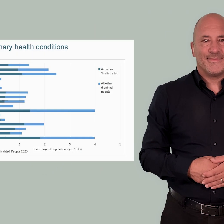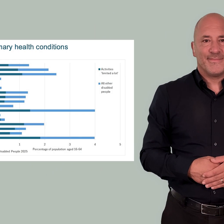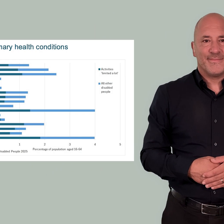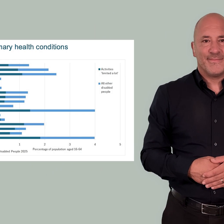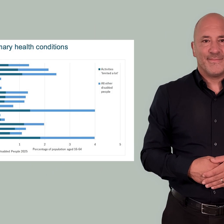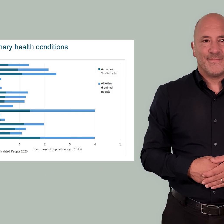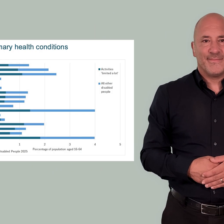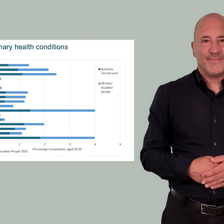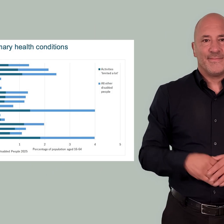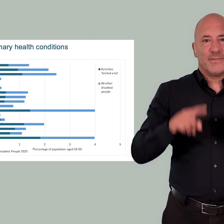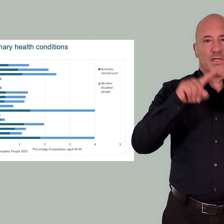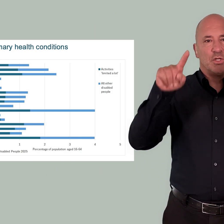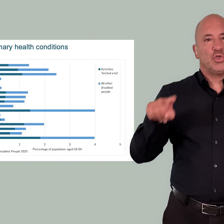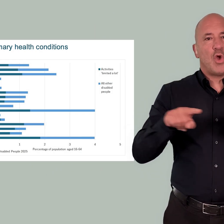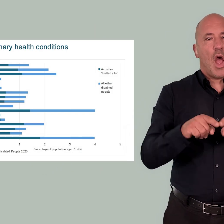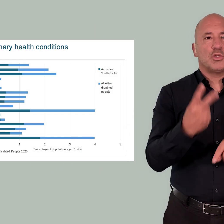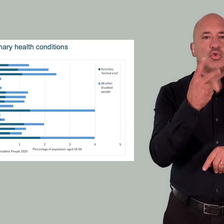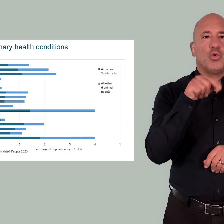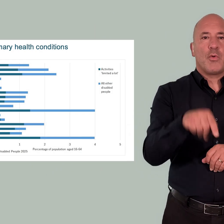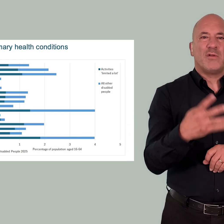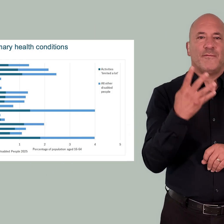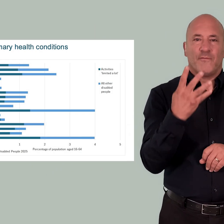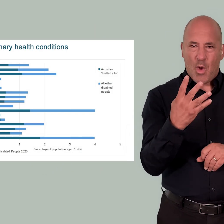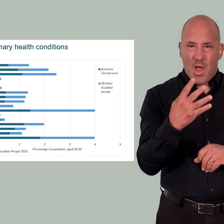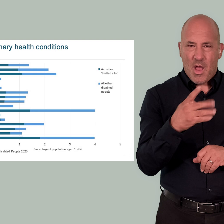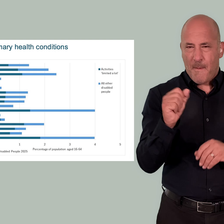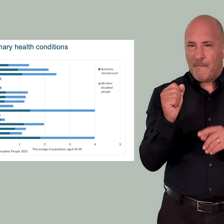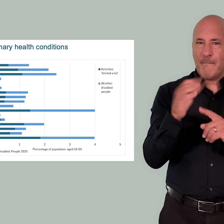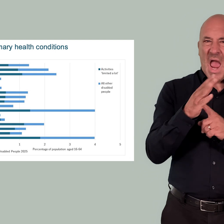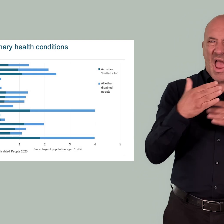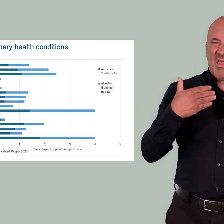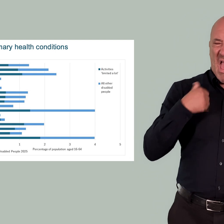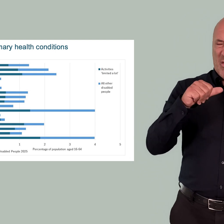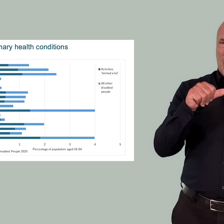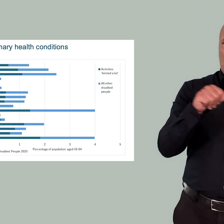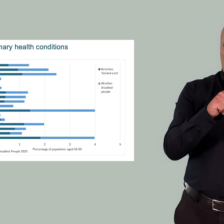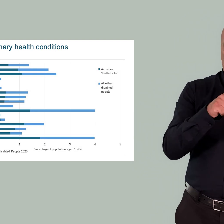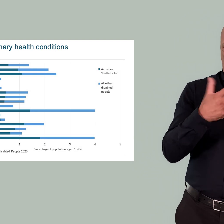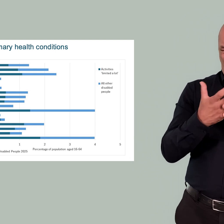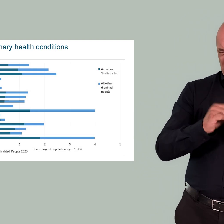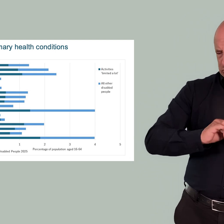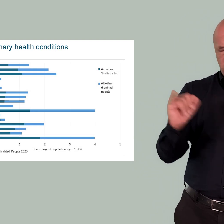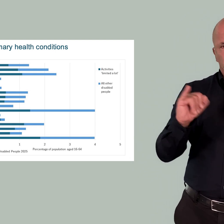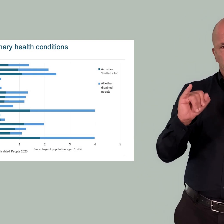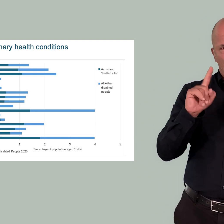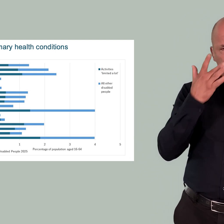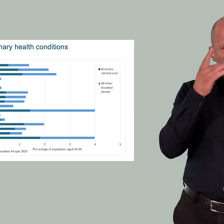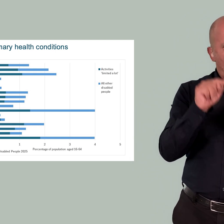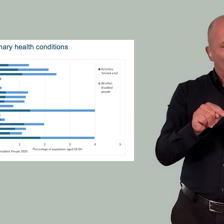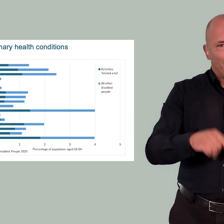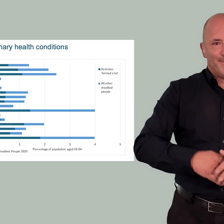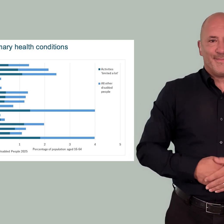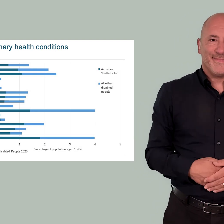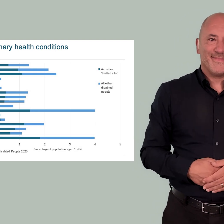Chart 2.4: Severity of primary health conditions